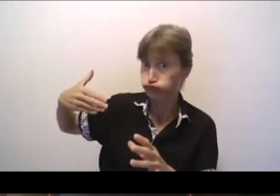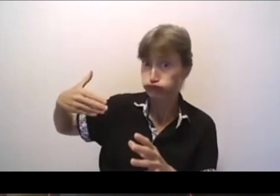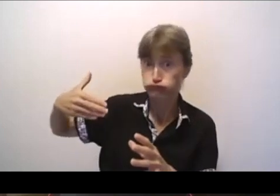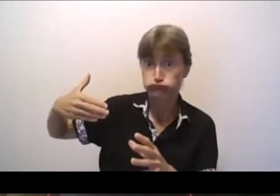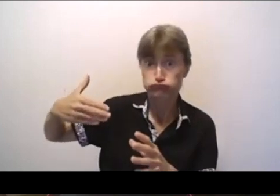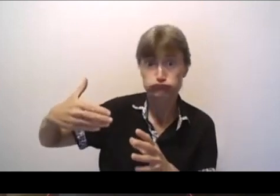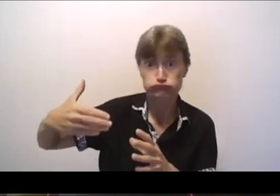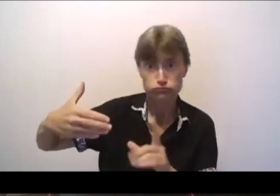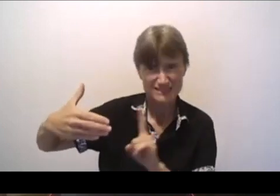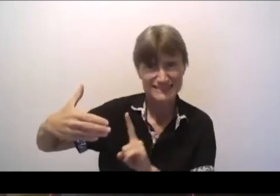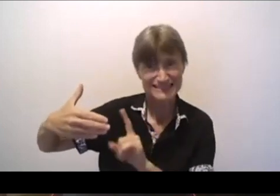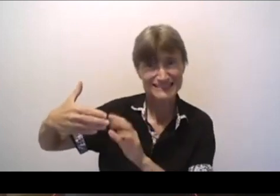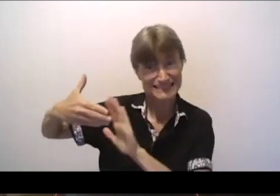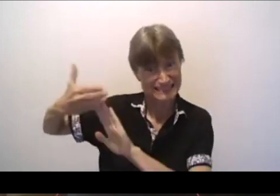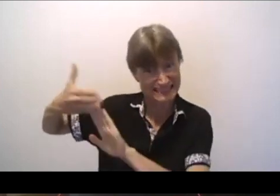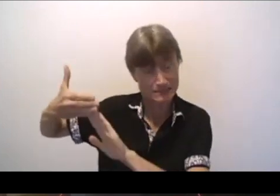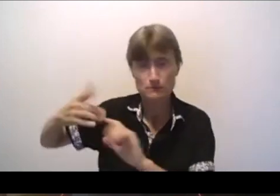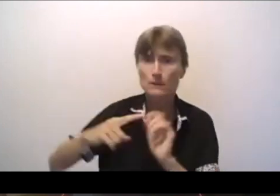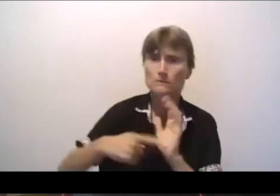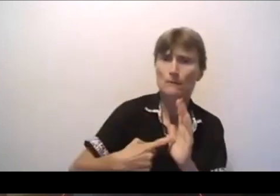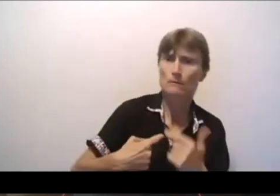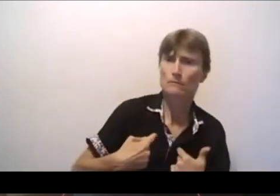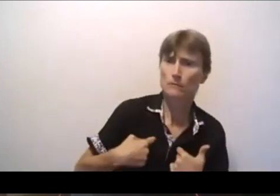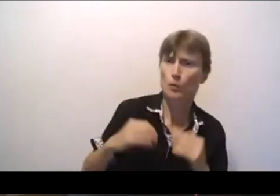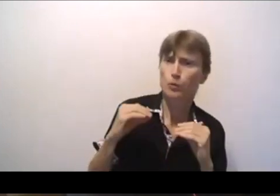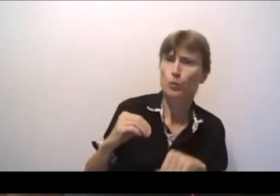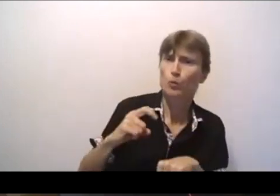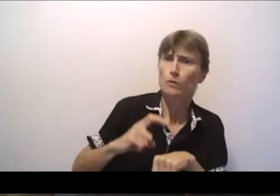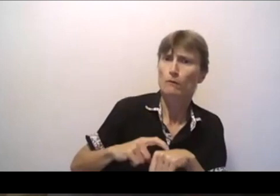to really activate reflection and i think that